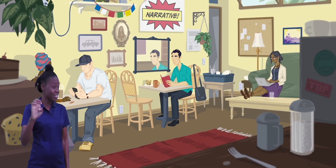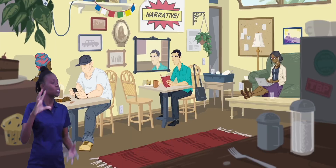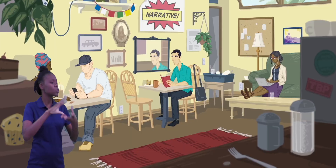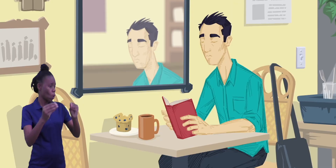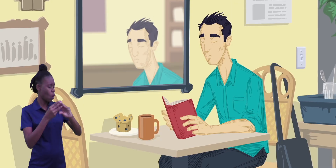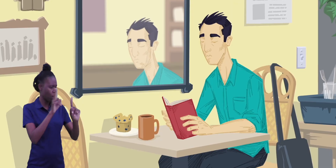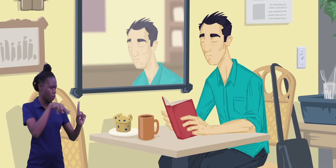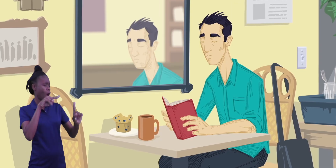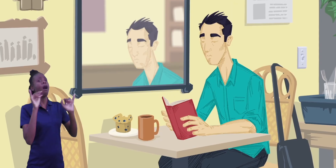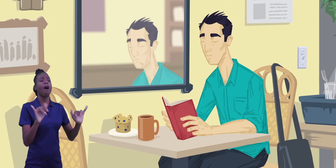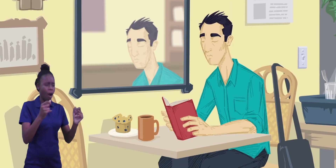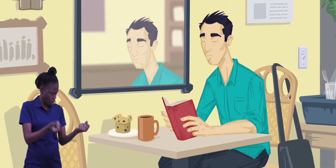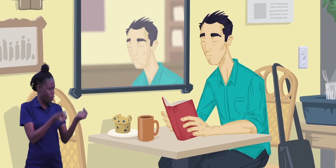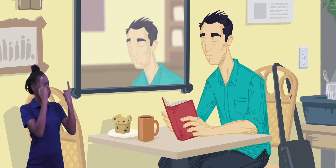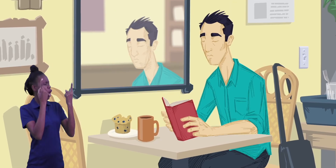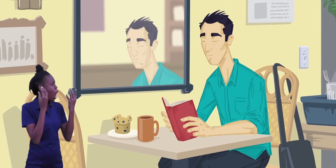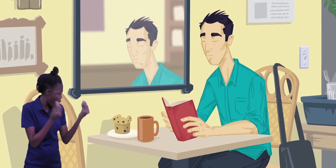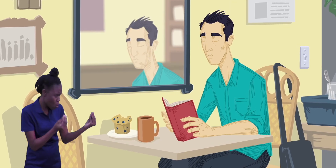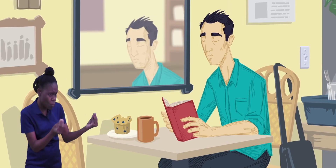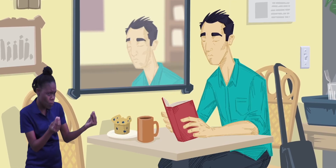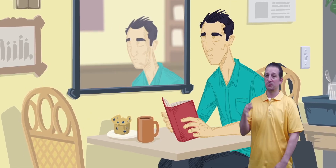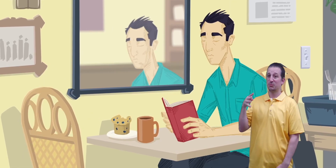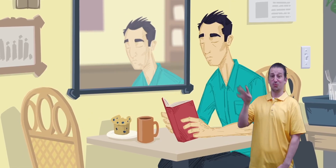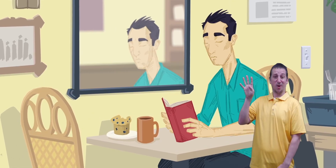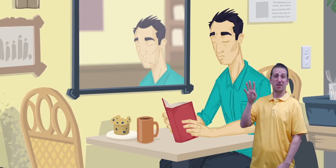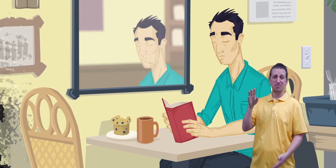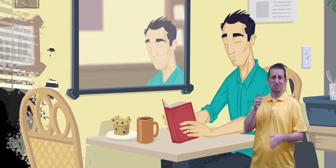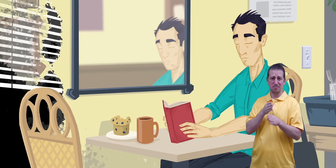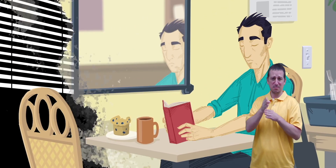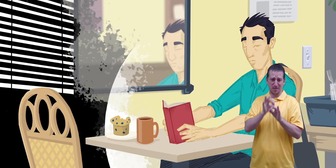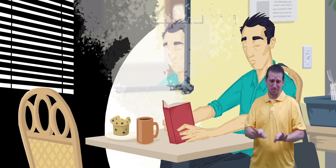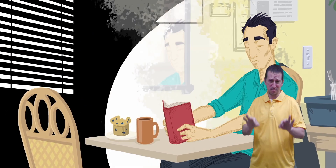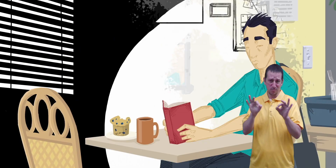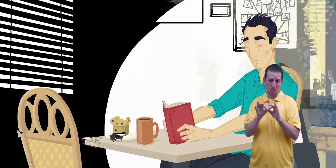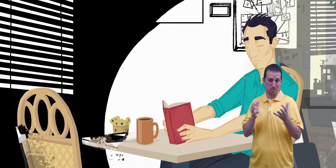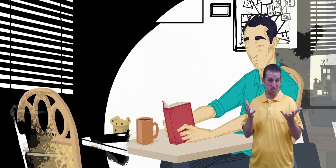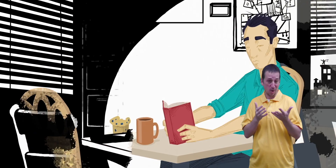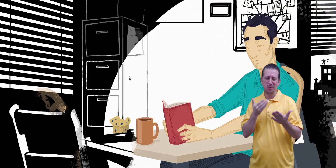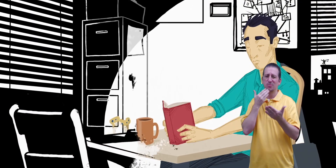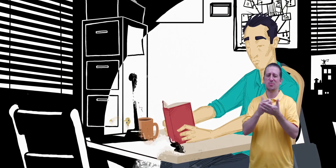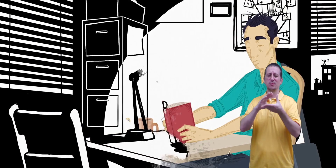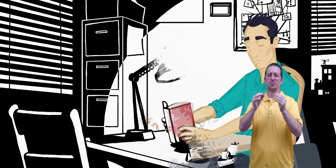or in other words, how to read stories. Tim: Right! And one of the main ingredients of any good story is